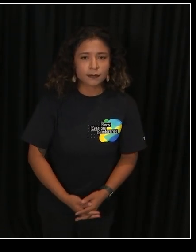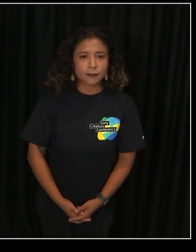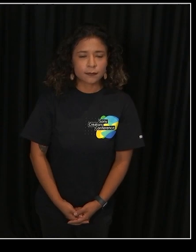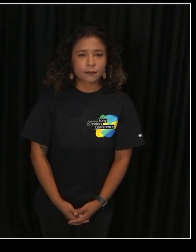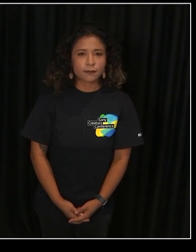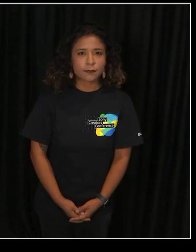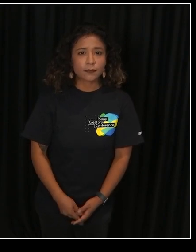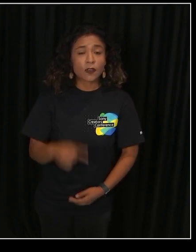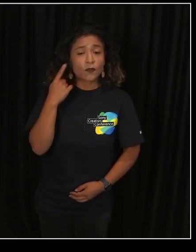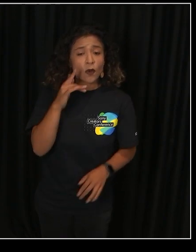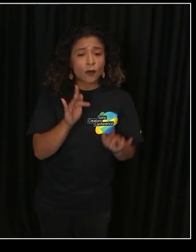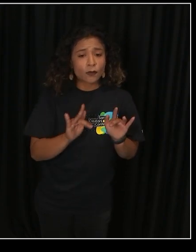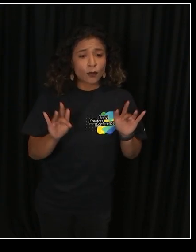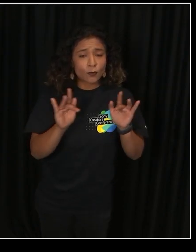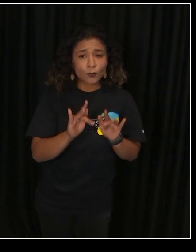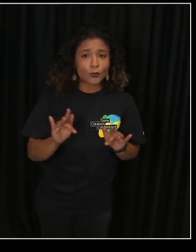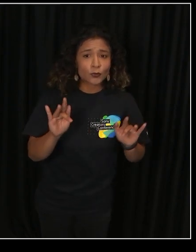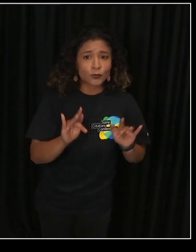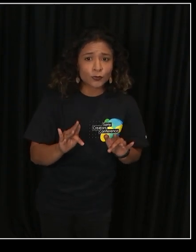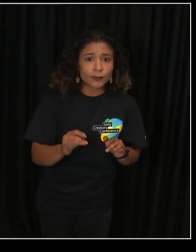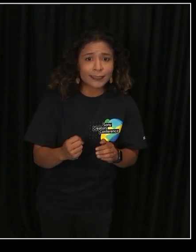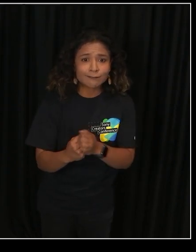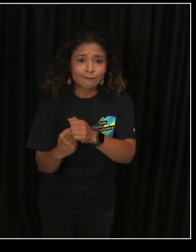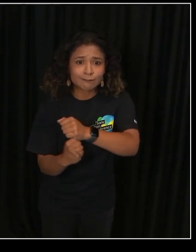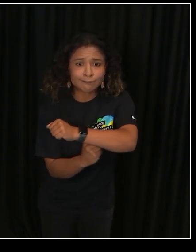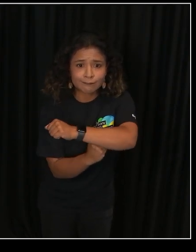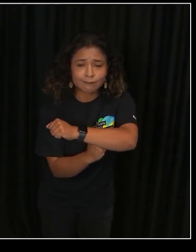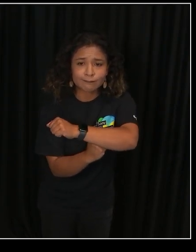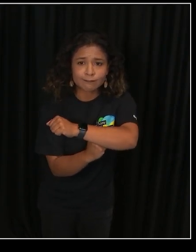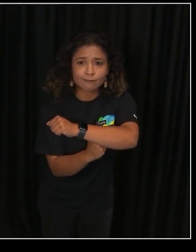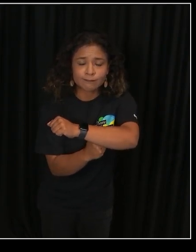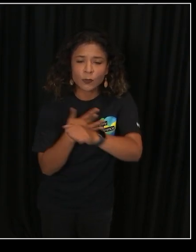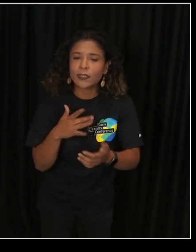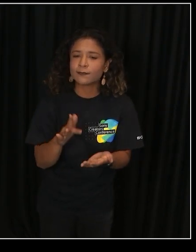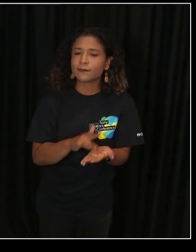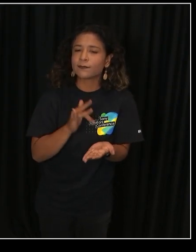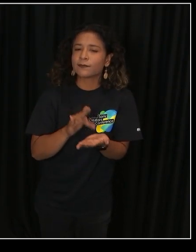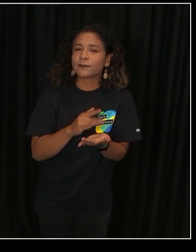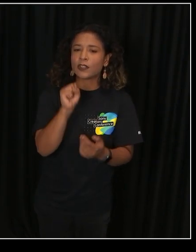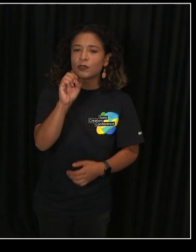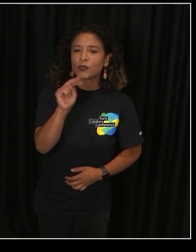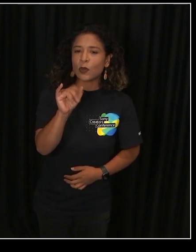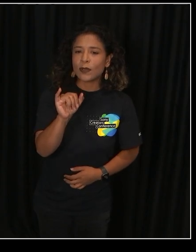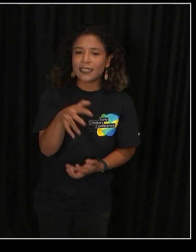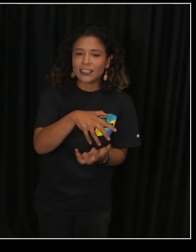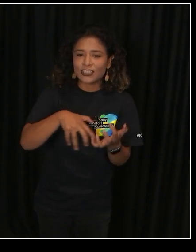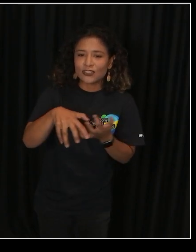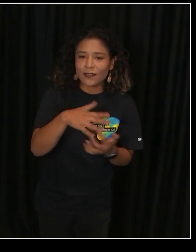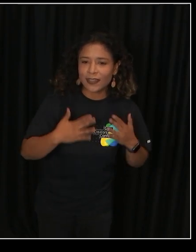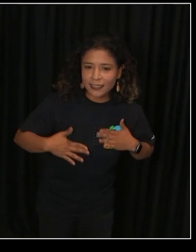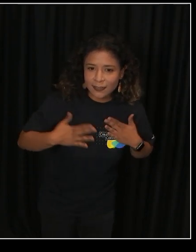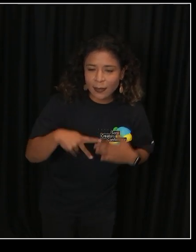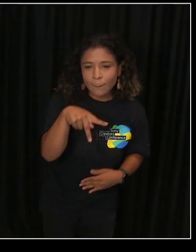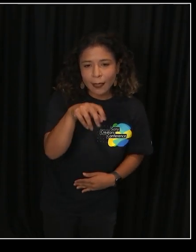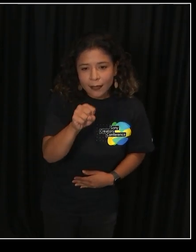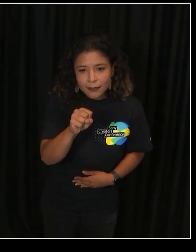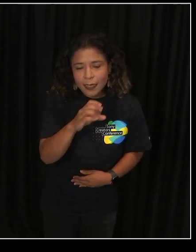For computing infrastructure, we took advantage of Sony Interactive Entertainment's PlayStation in the cloud network,